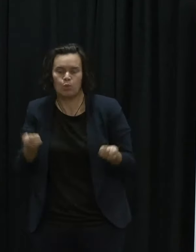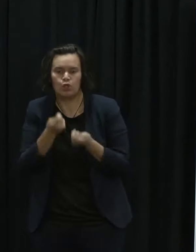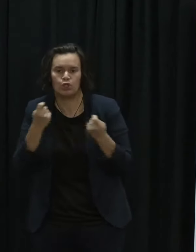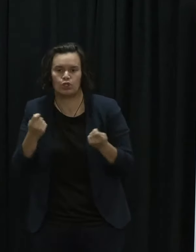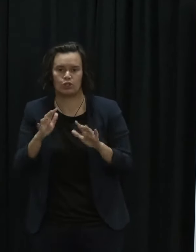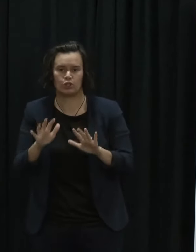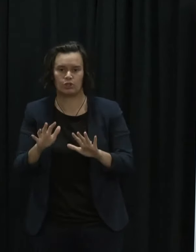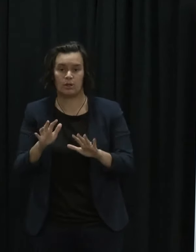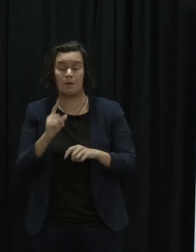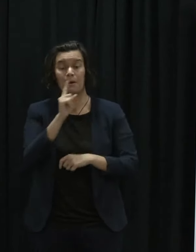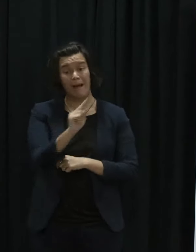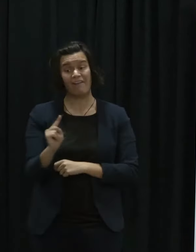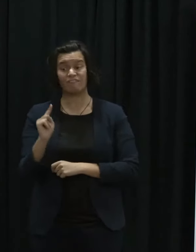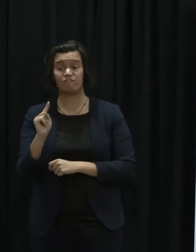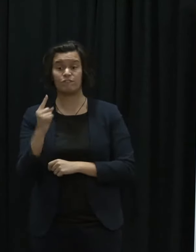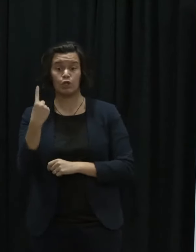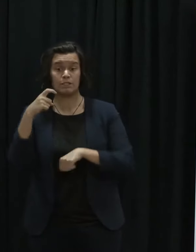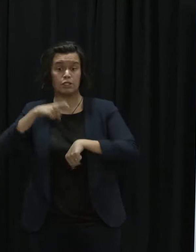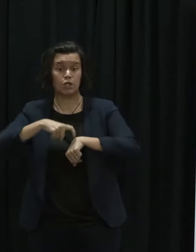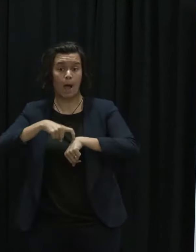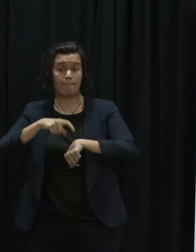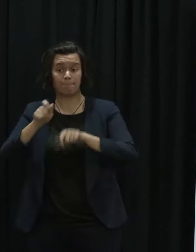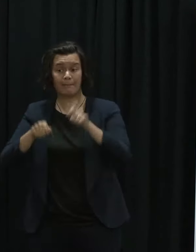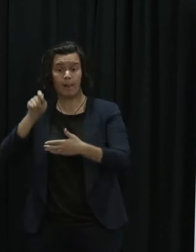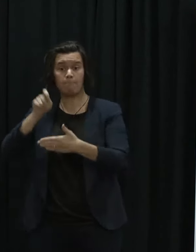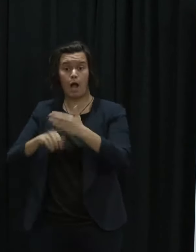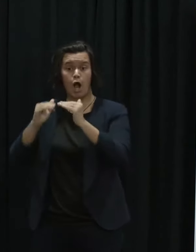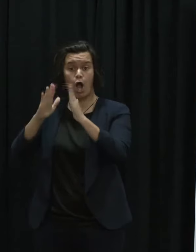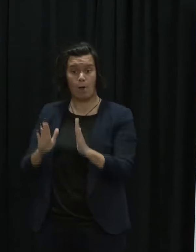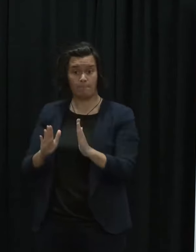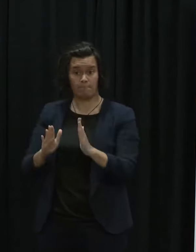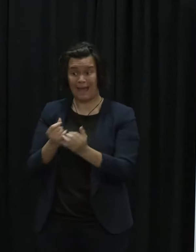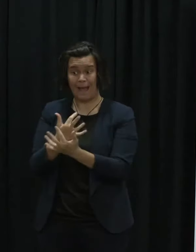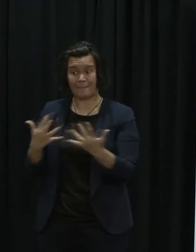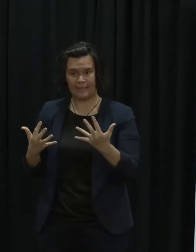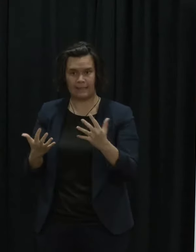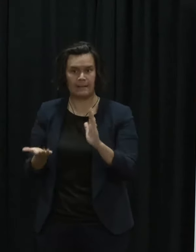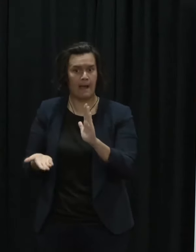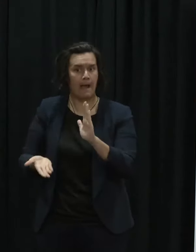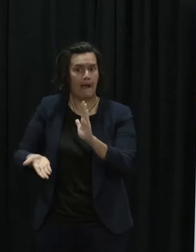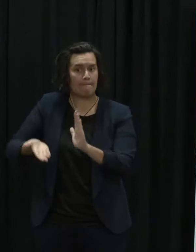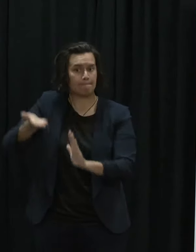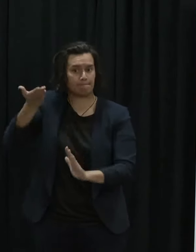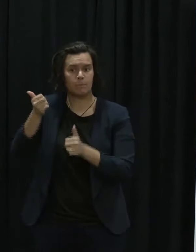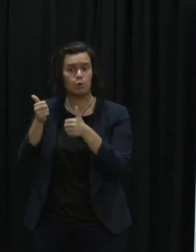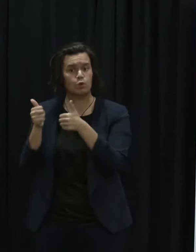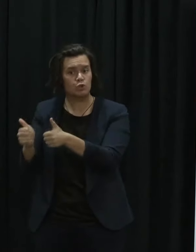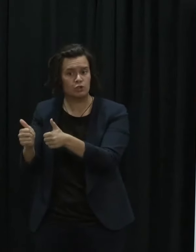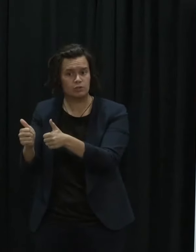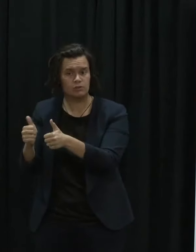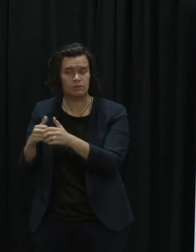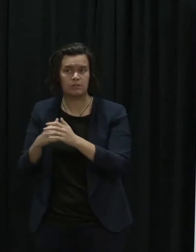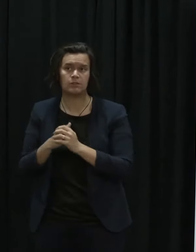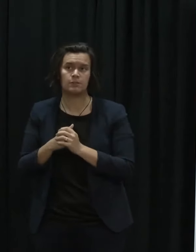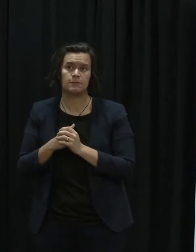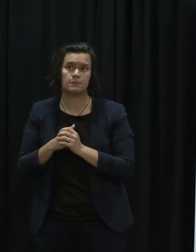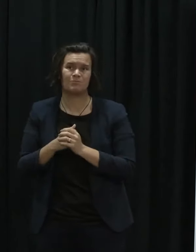median house or even a lower? We all know the growth rats are unsustainable. We have seen a small increase in the proportion of first-time